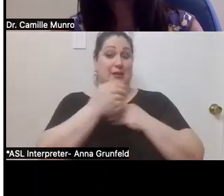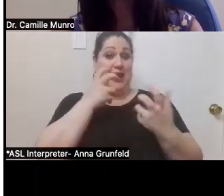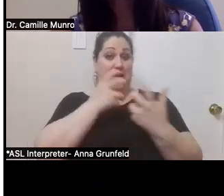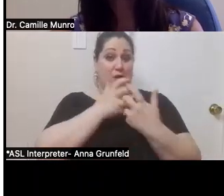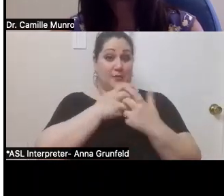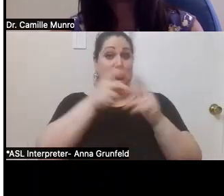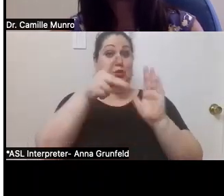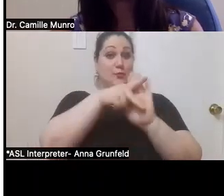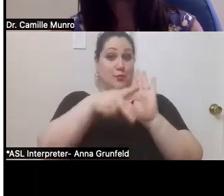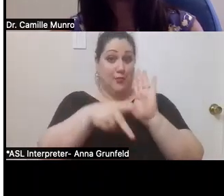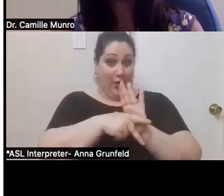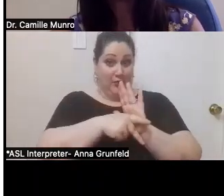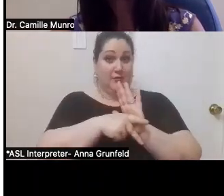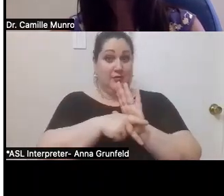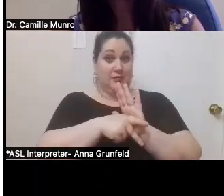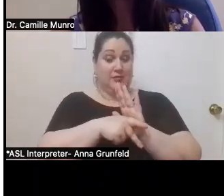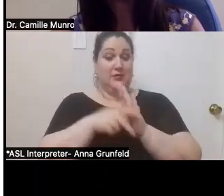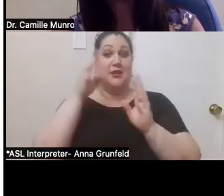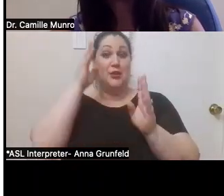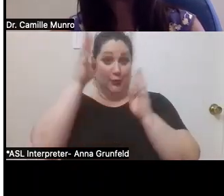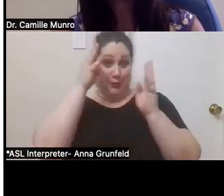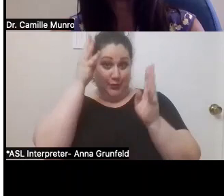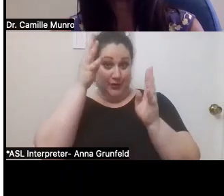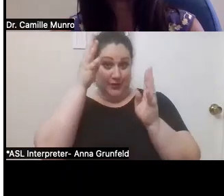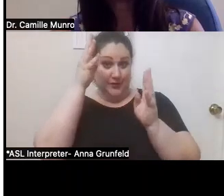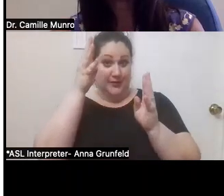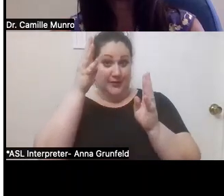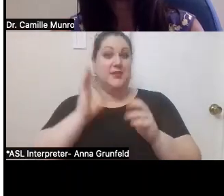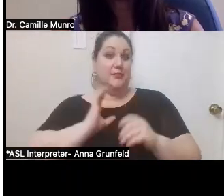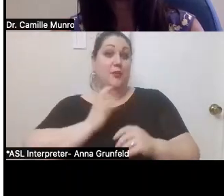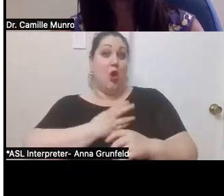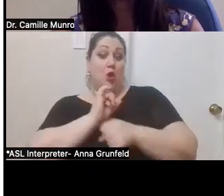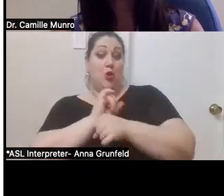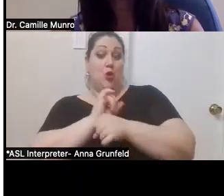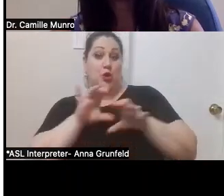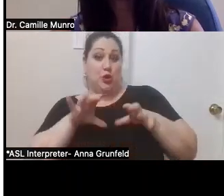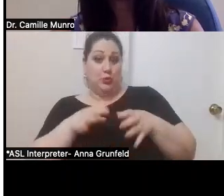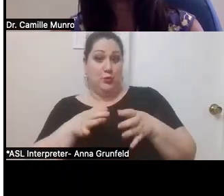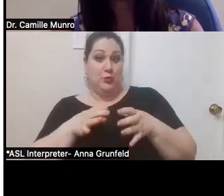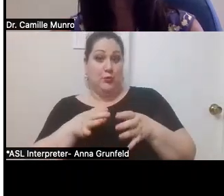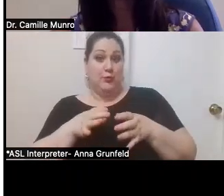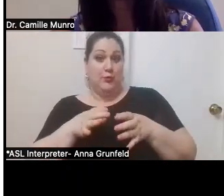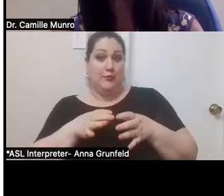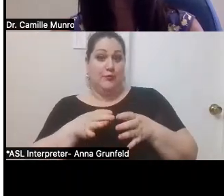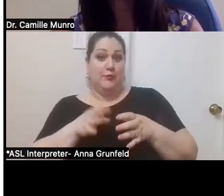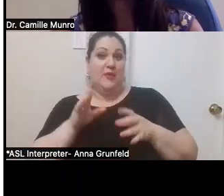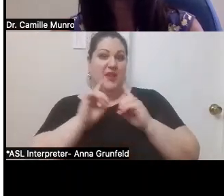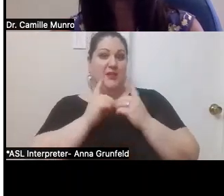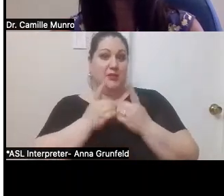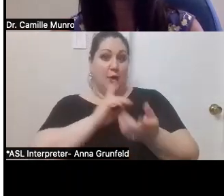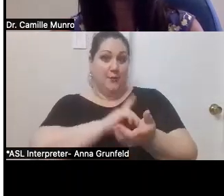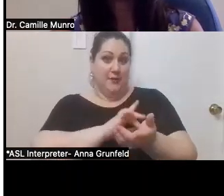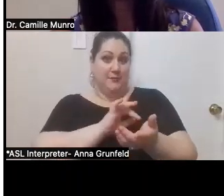that was created by our working group at the Department of Medicine was recently improved.